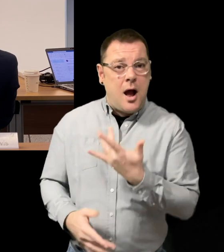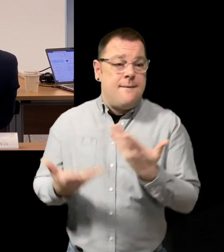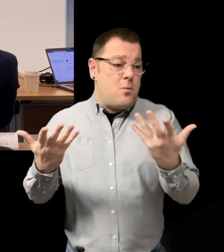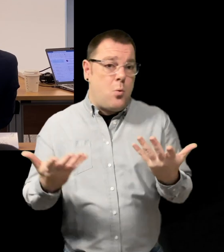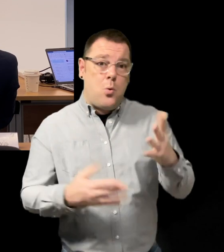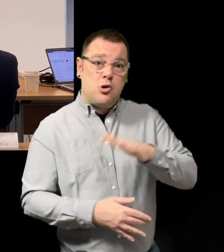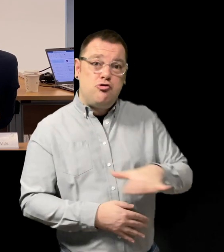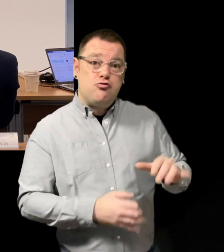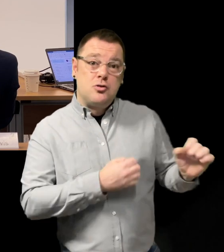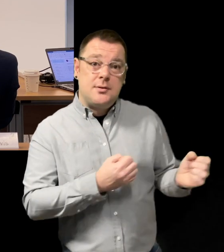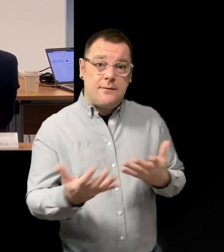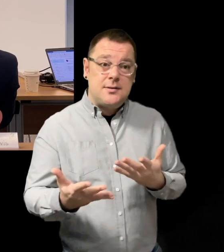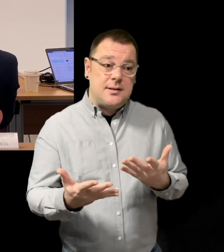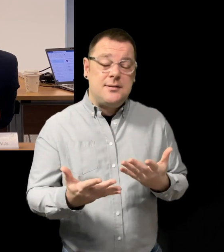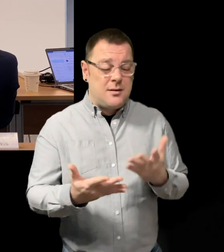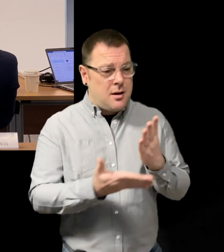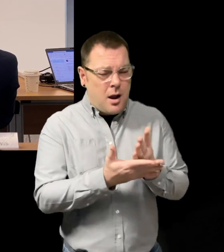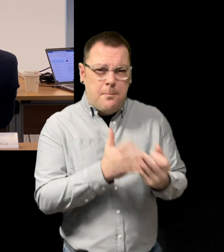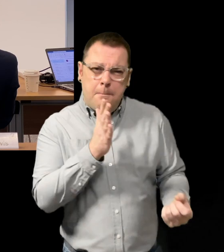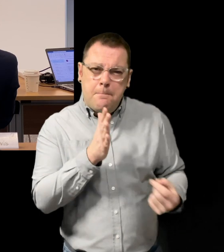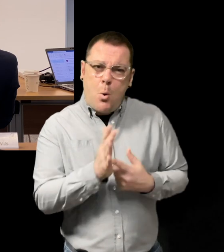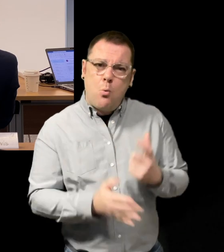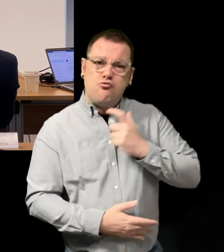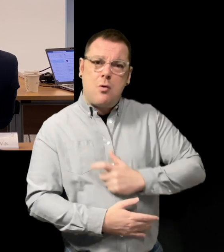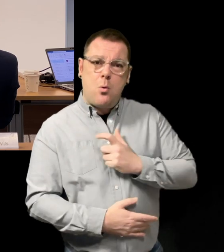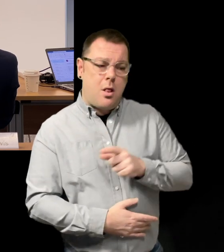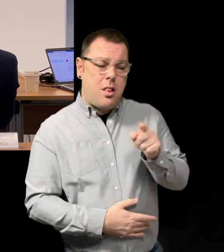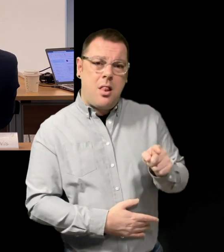or children services playing such a crucial role in providing